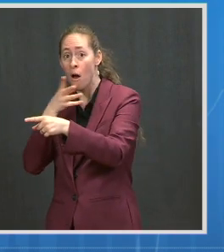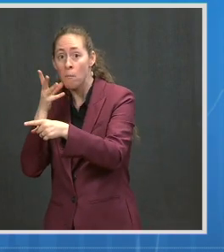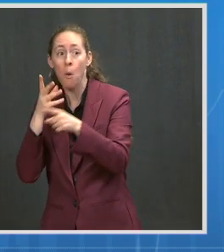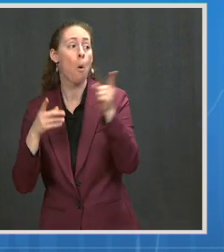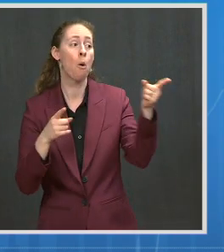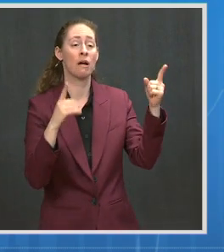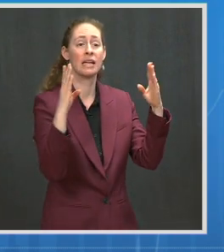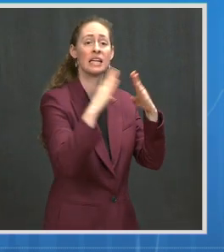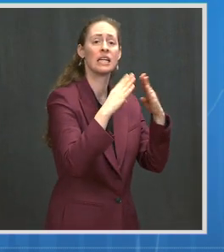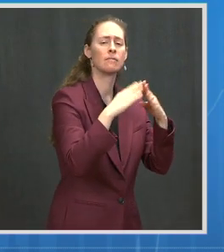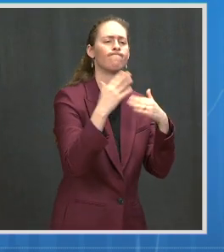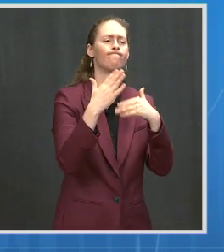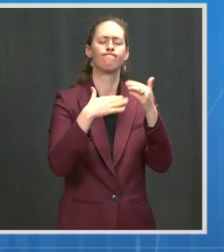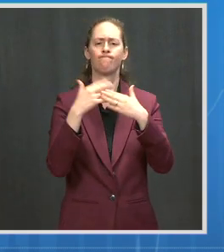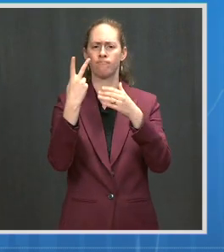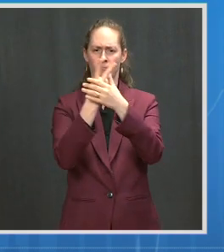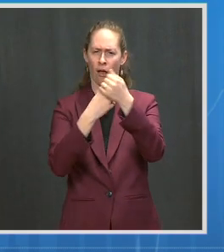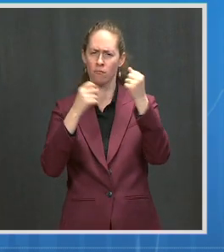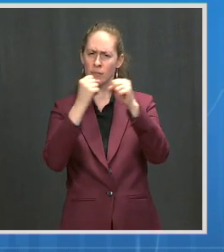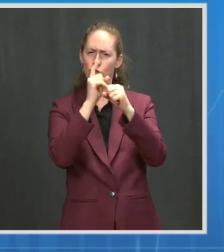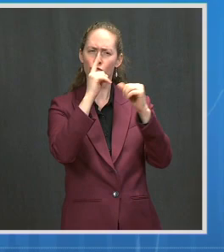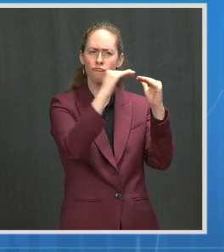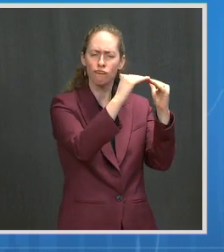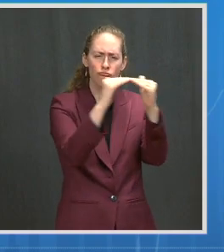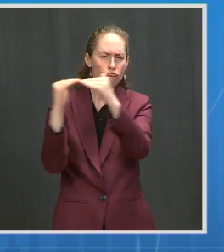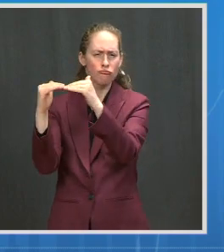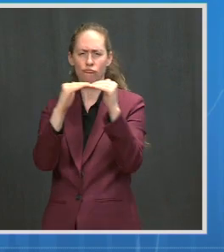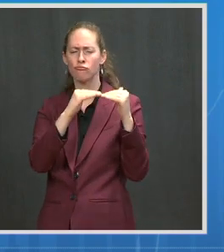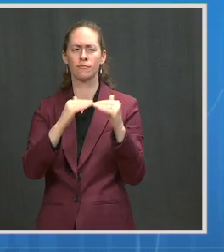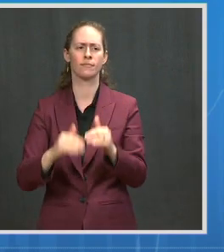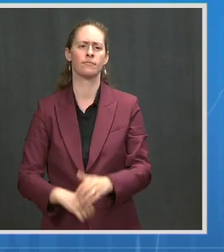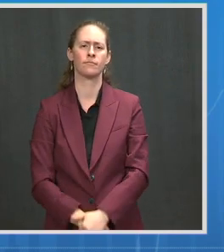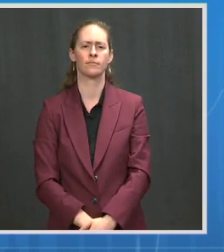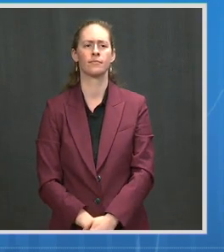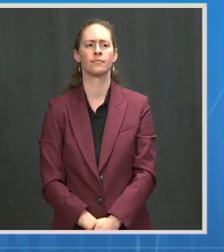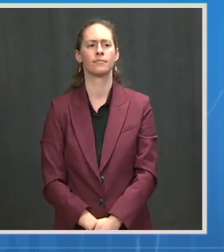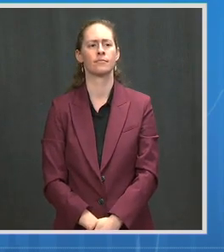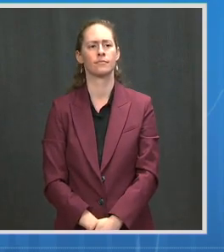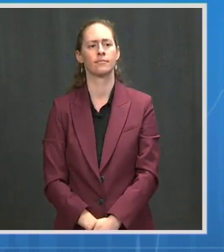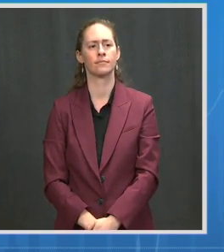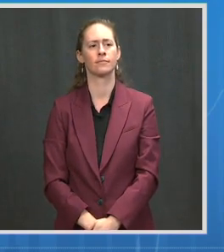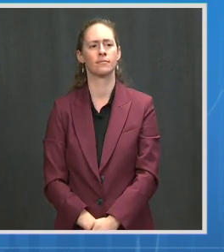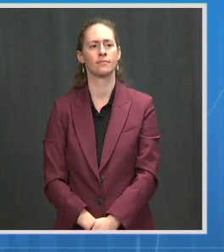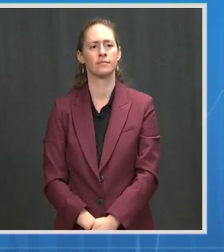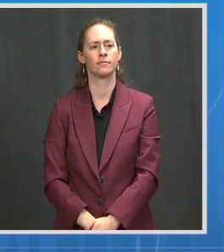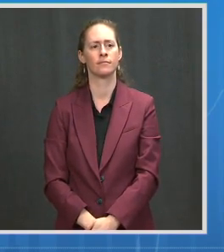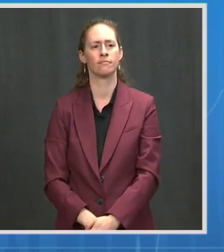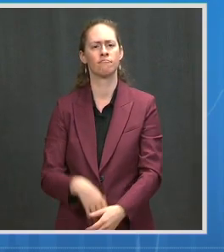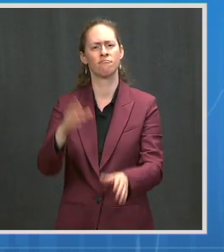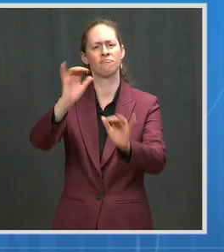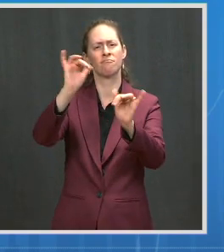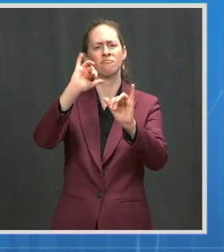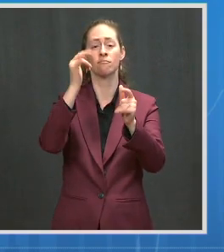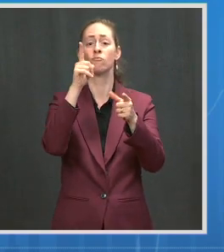to provide trusted information via trusted messengers -- meeting people where they are, wherever they are.